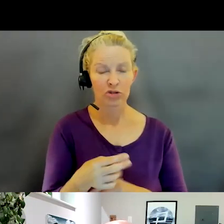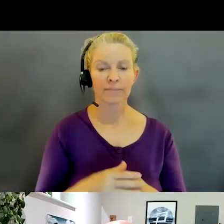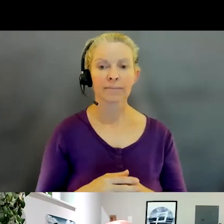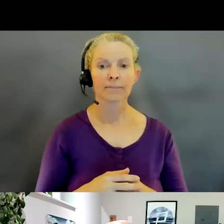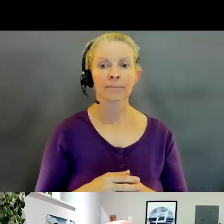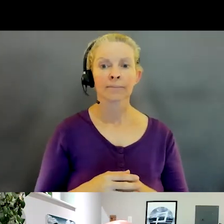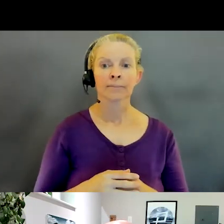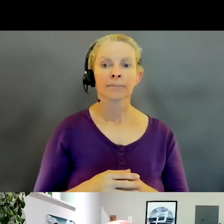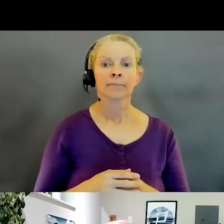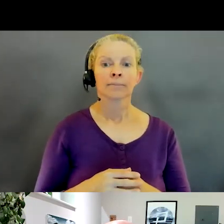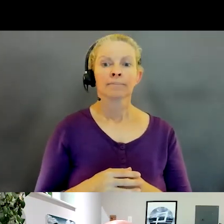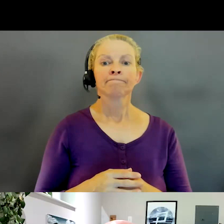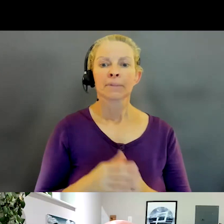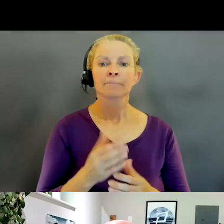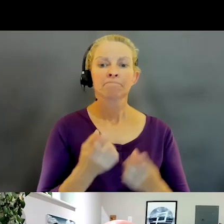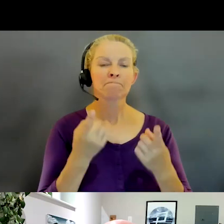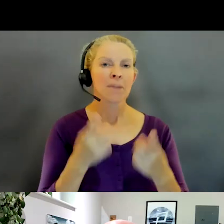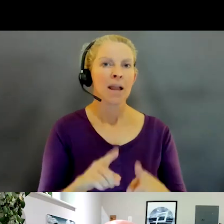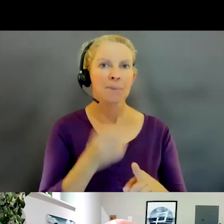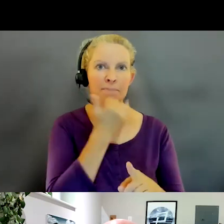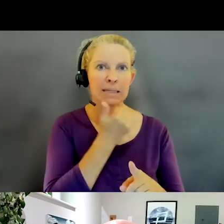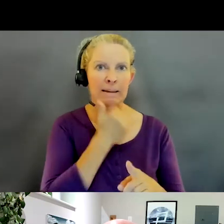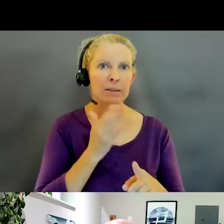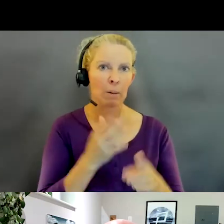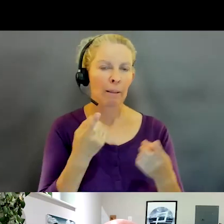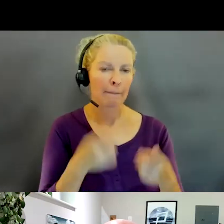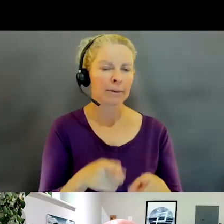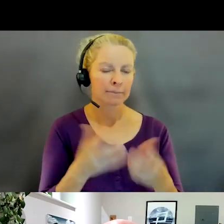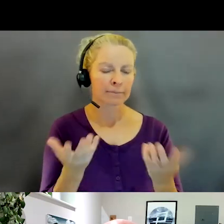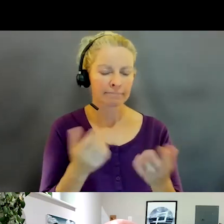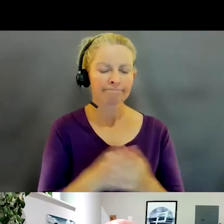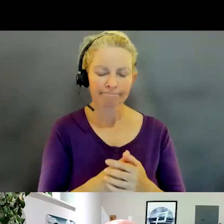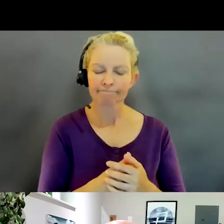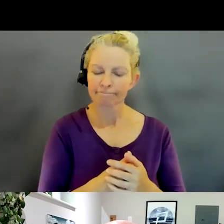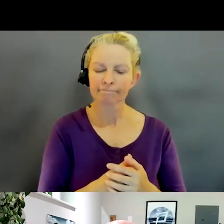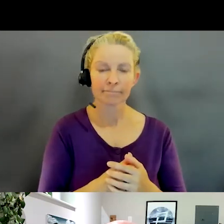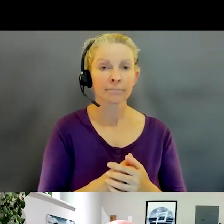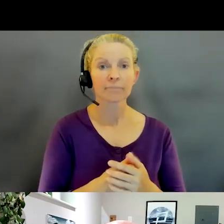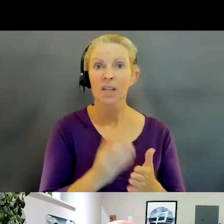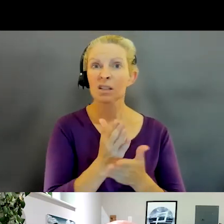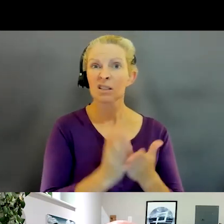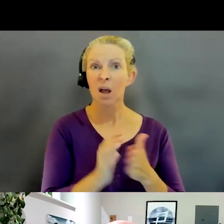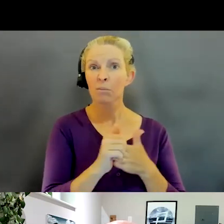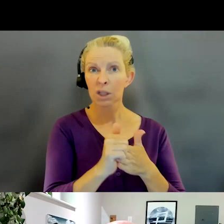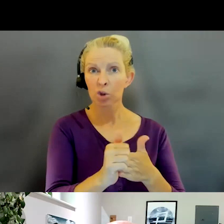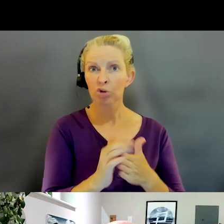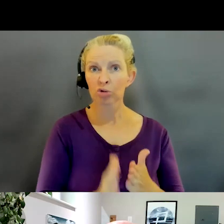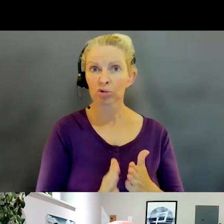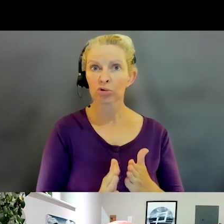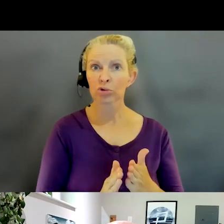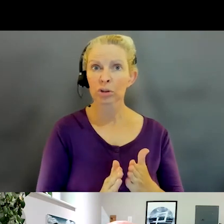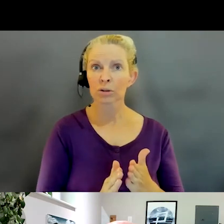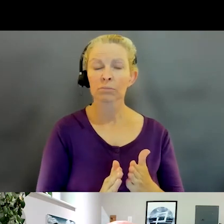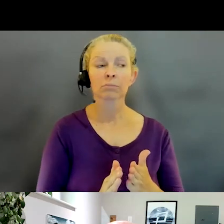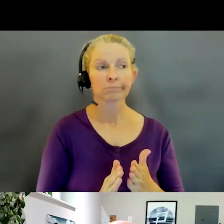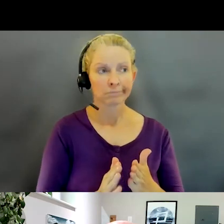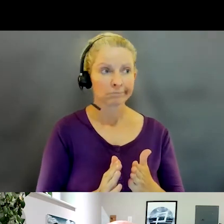be some mistakes made. That there will be some leaders that, they need to look at the